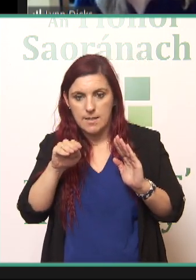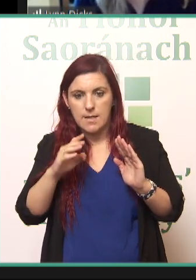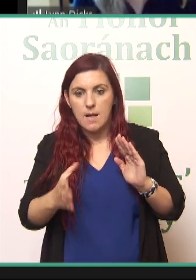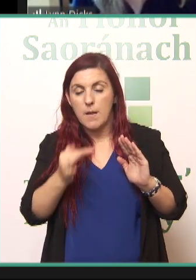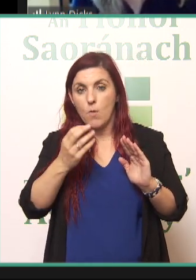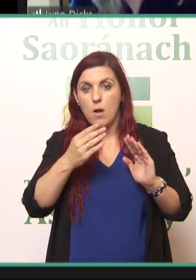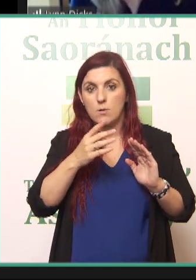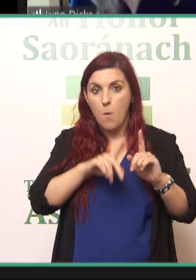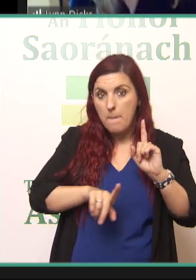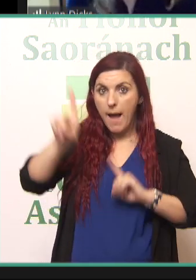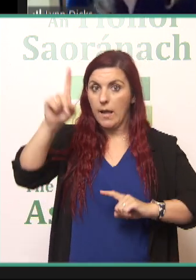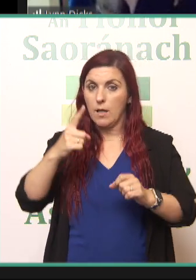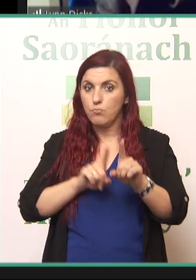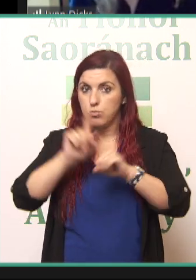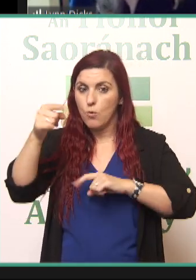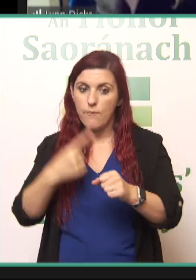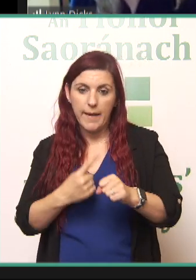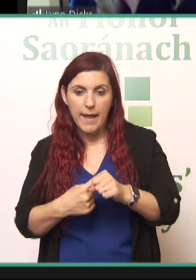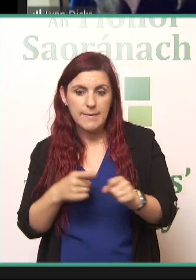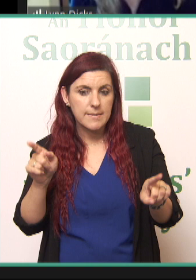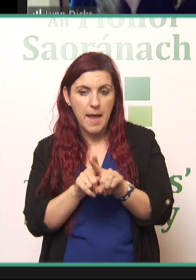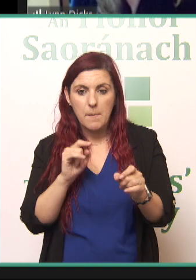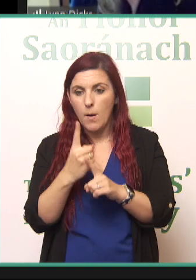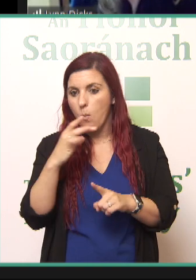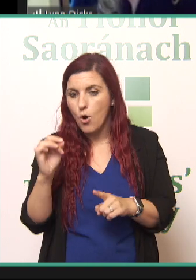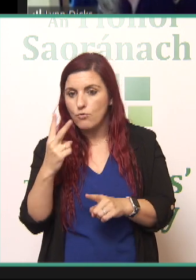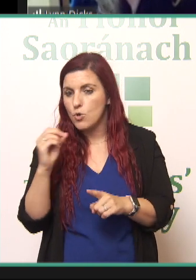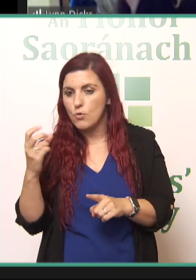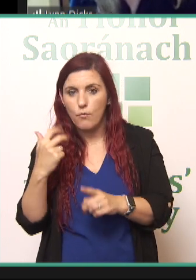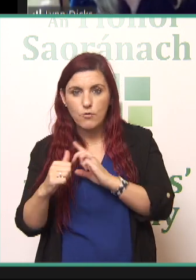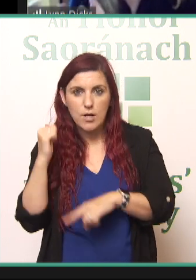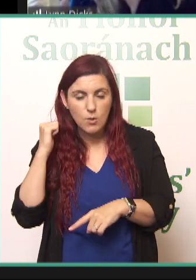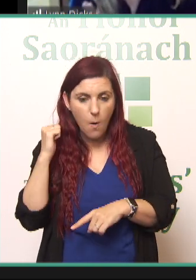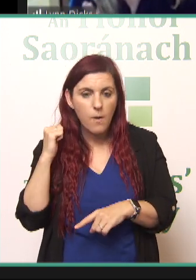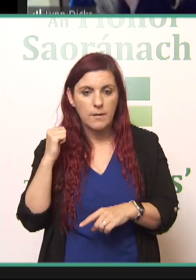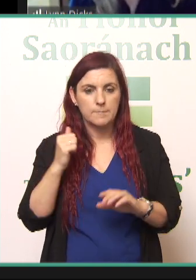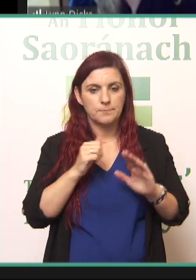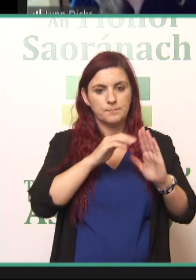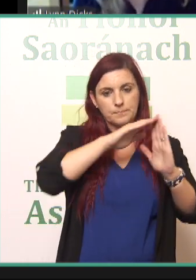back to where we were 100 200 300 years ago with thriving wildlife and good densities of species